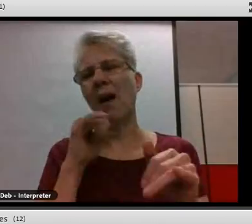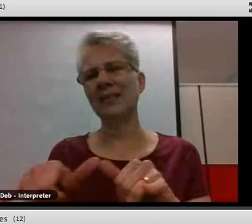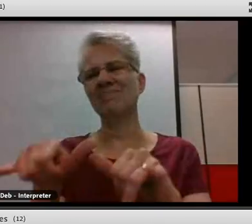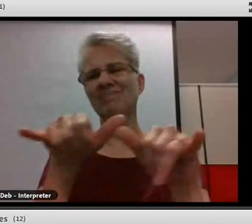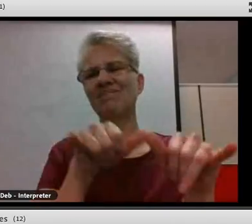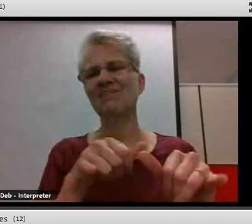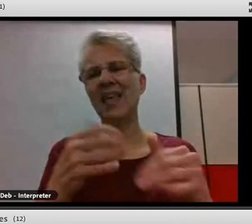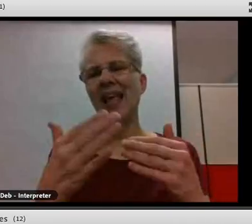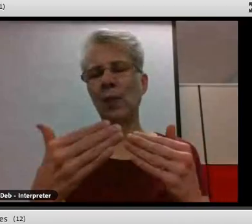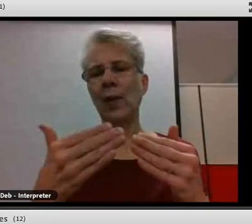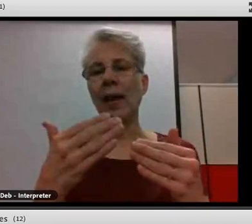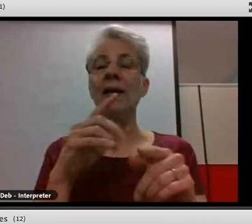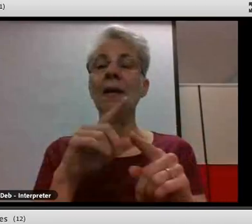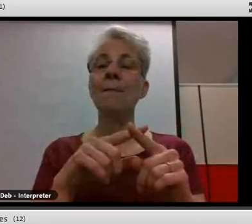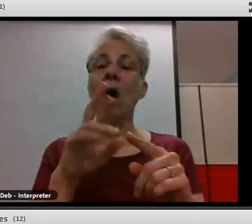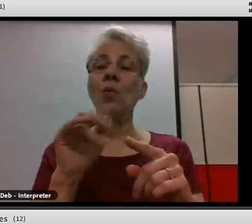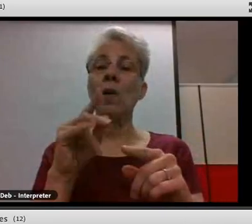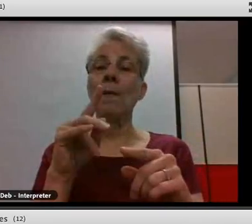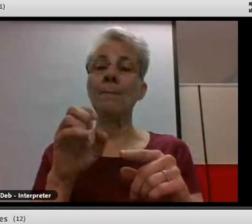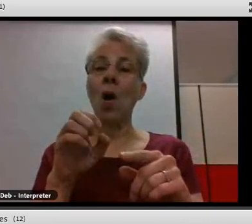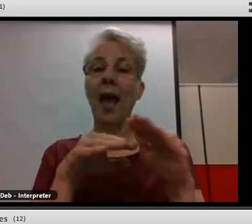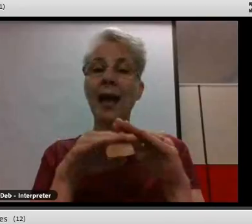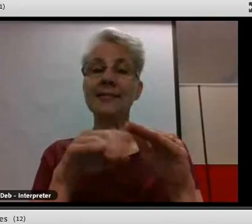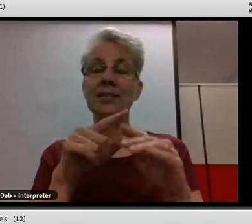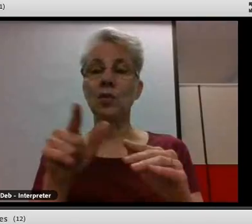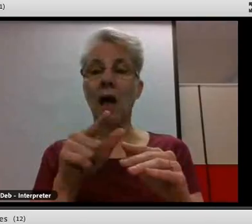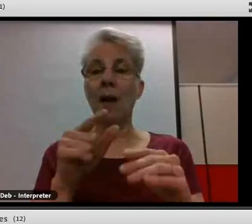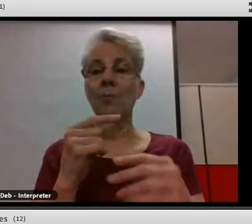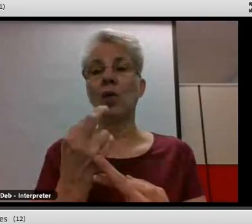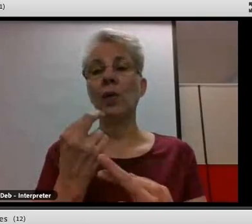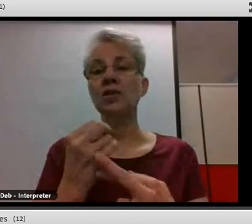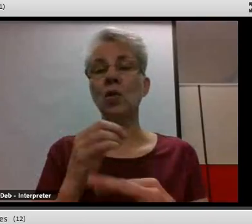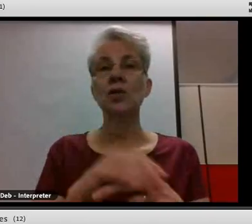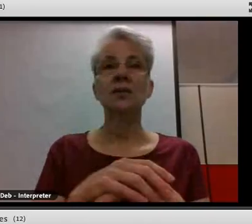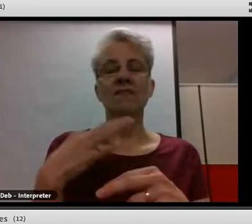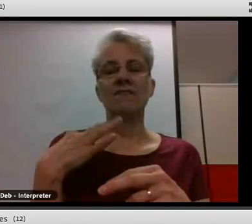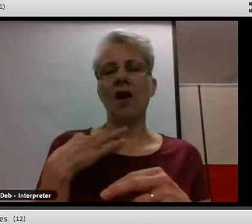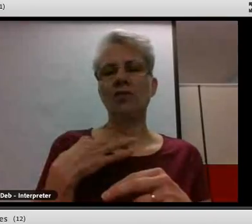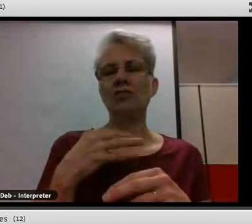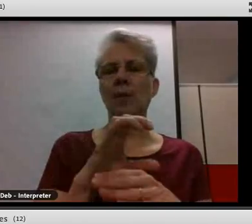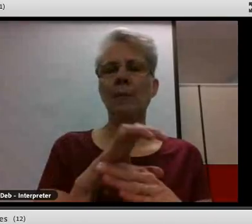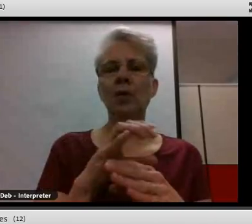but you can make upgrades to the building. However, if you're building a brand new building,